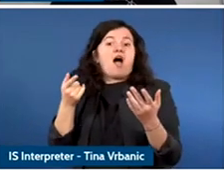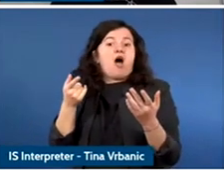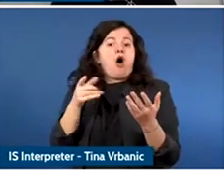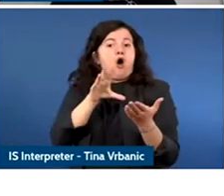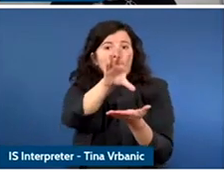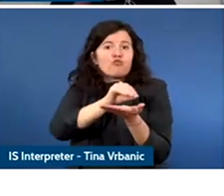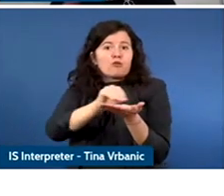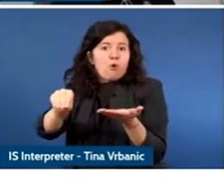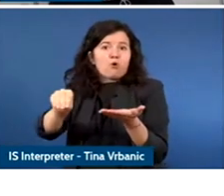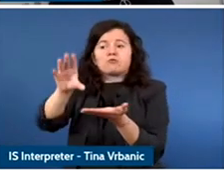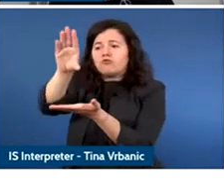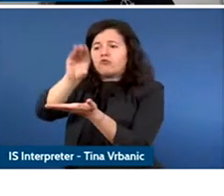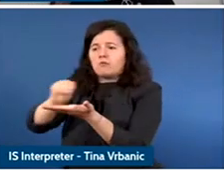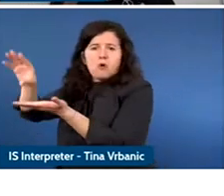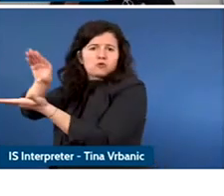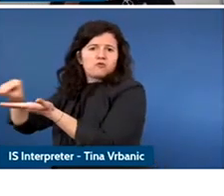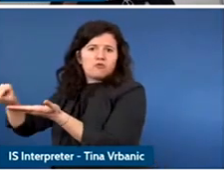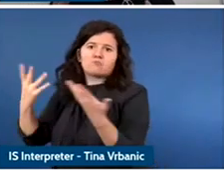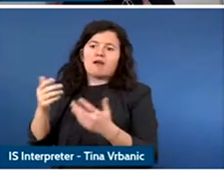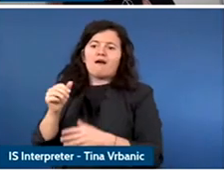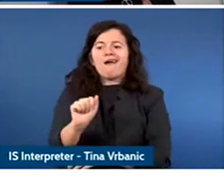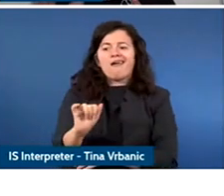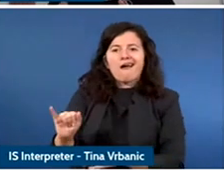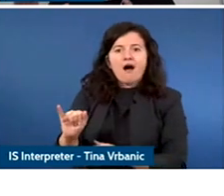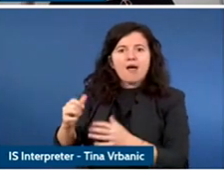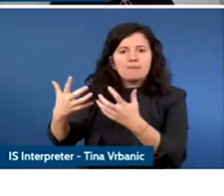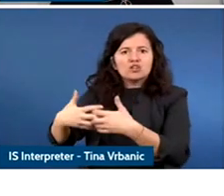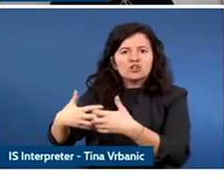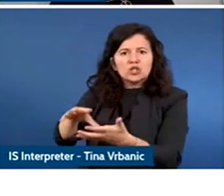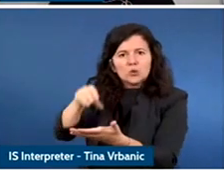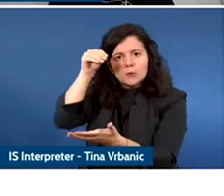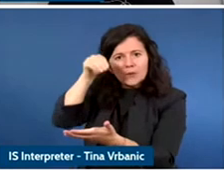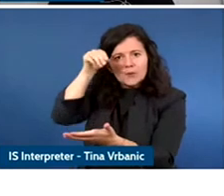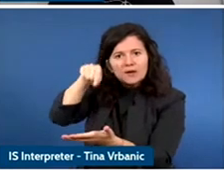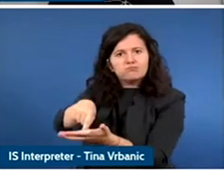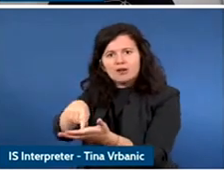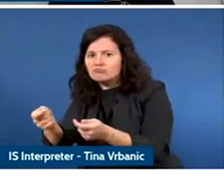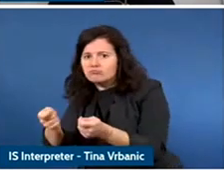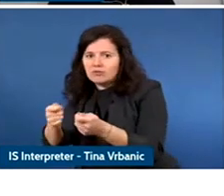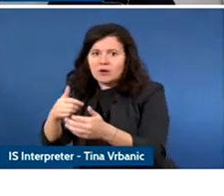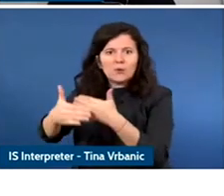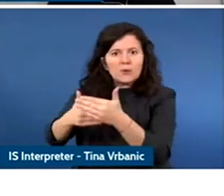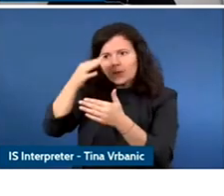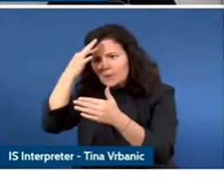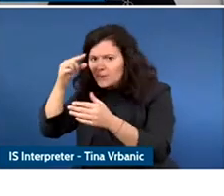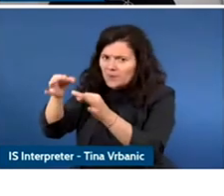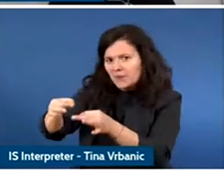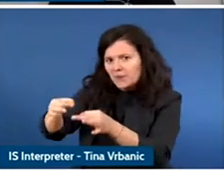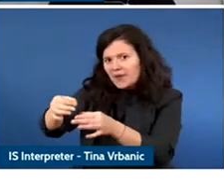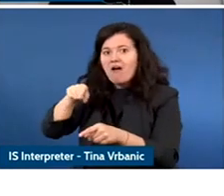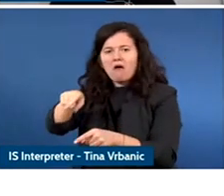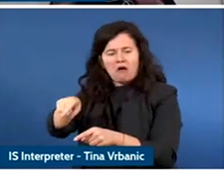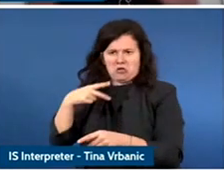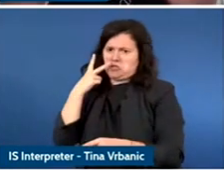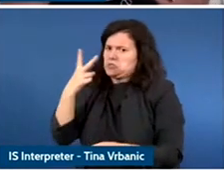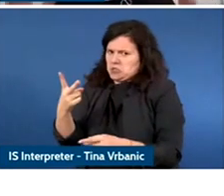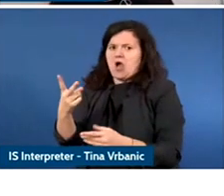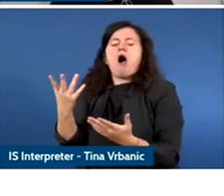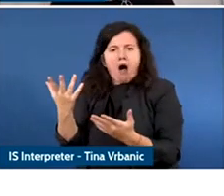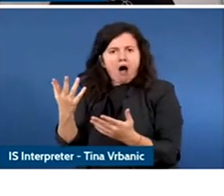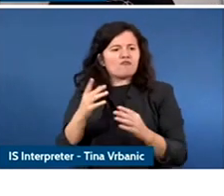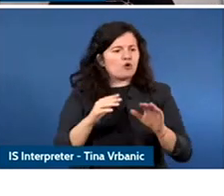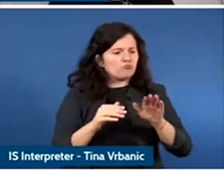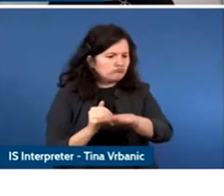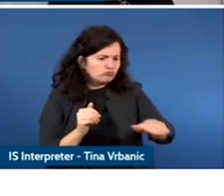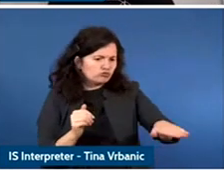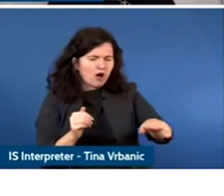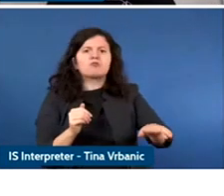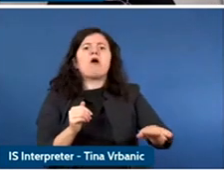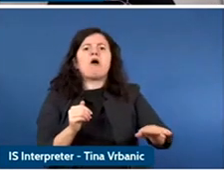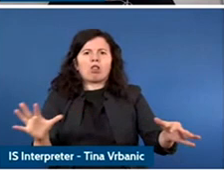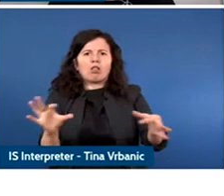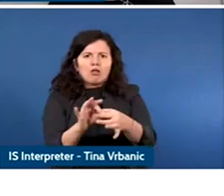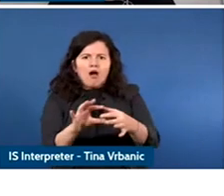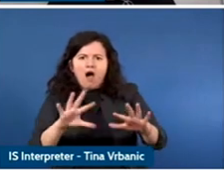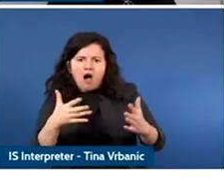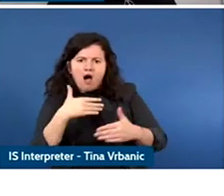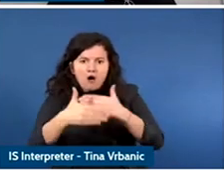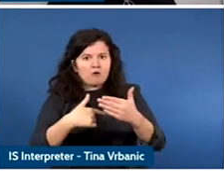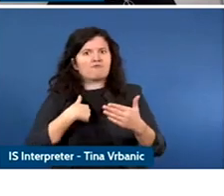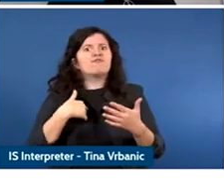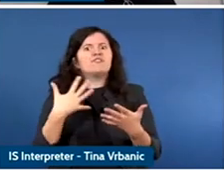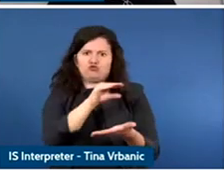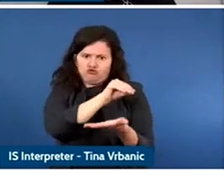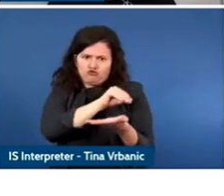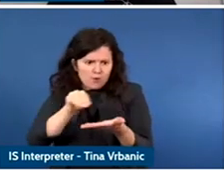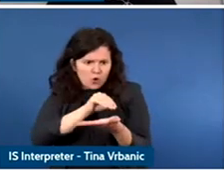artificial intelligence and child and child policy this is a great snapshot